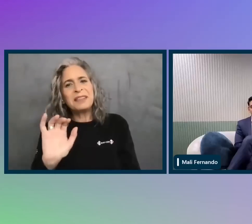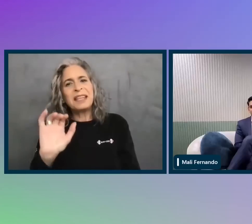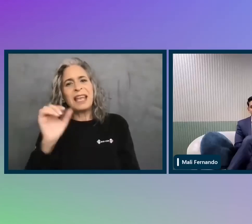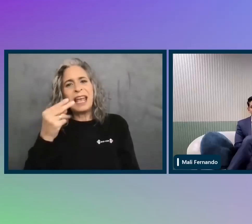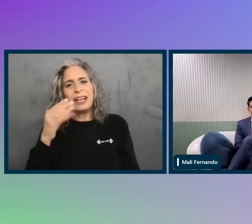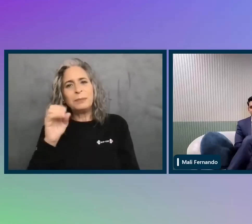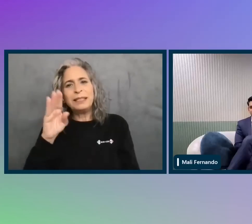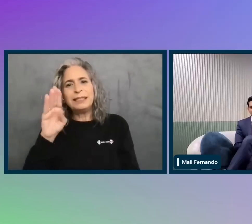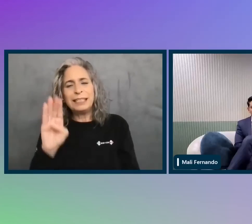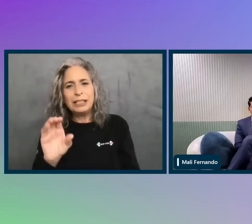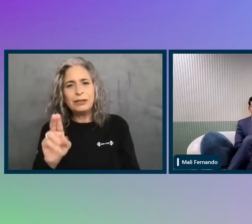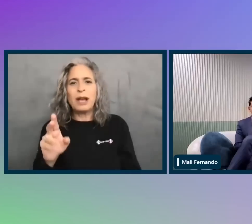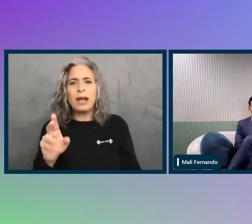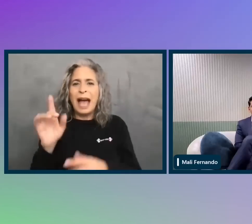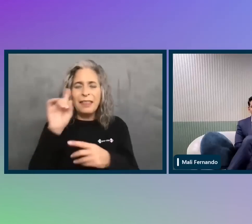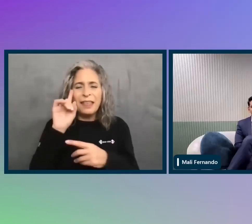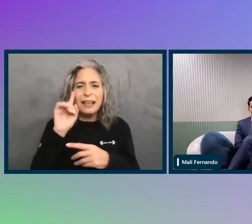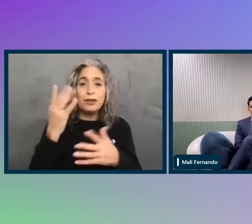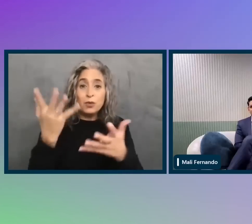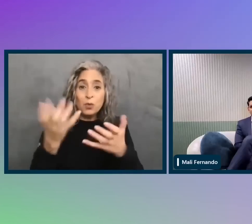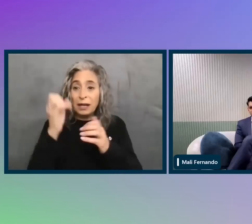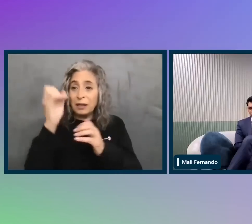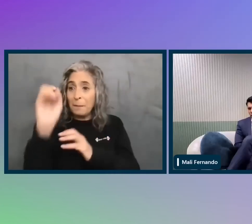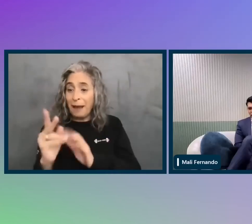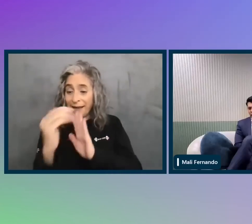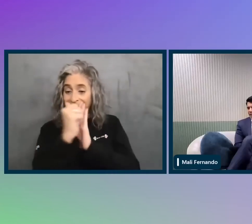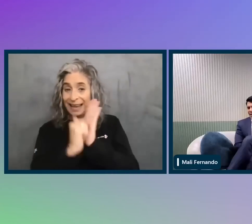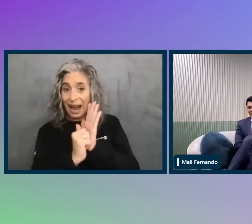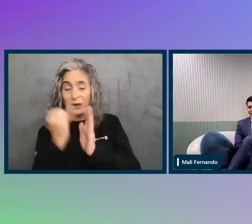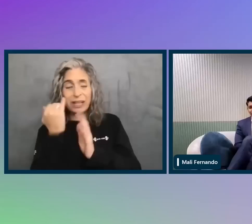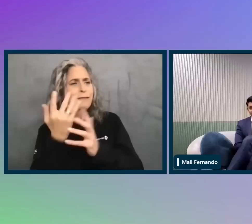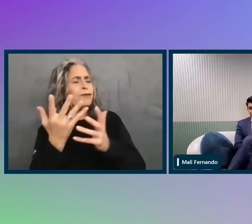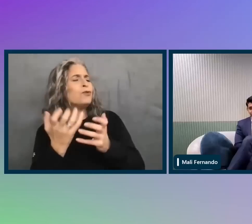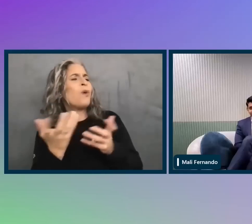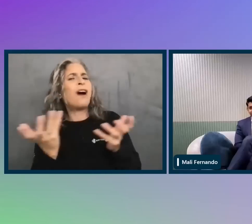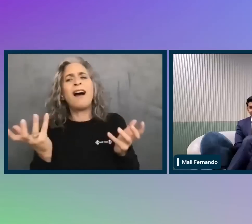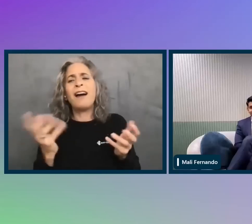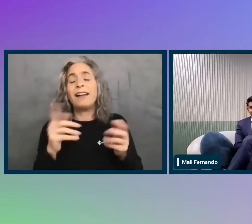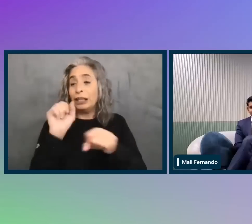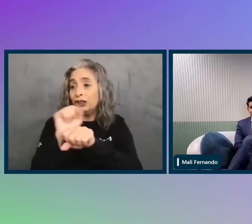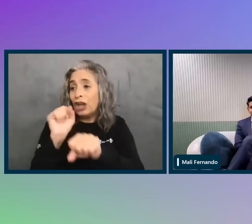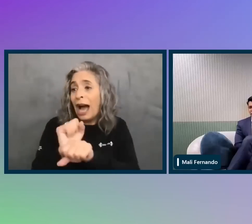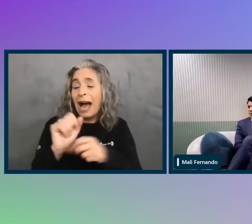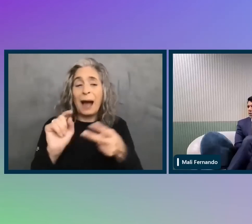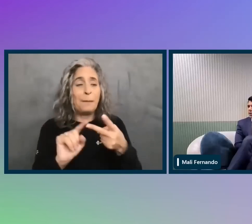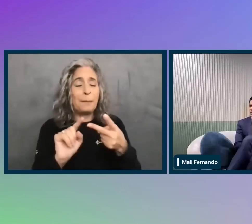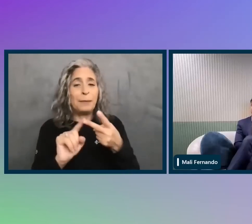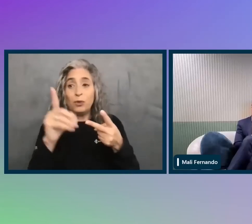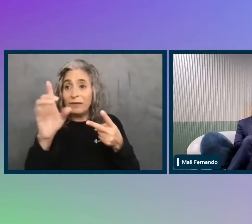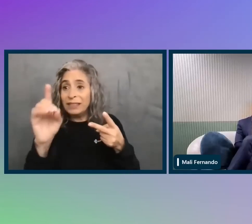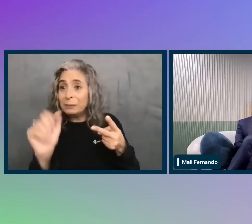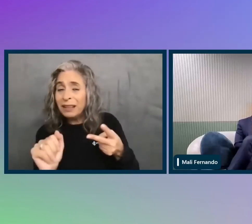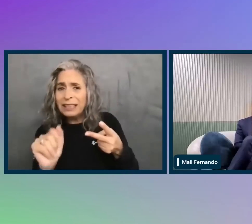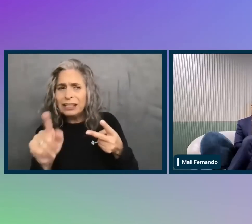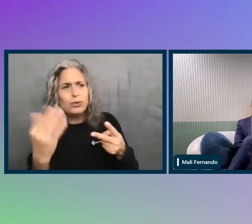If you want a bank account, if you want a job and you have a disability, and you go, you know what?